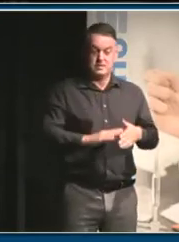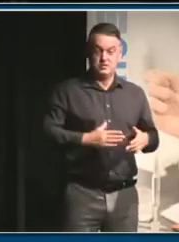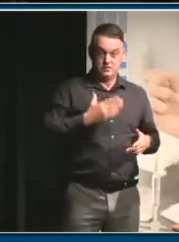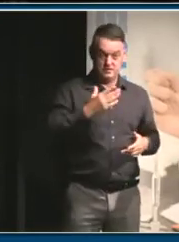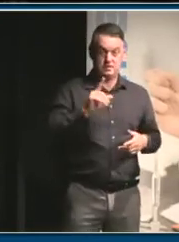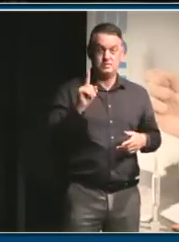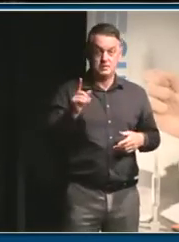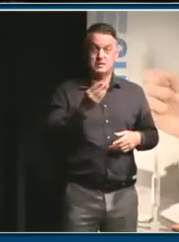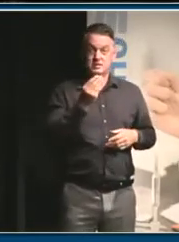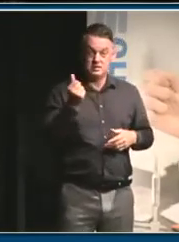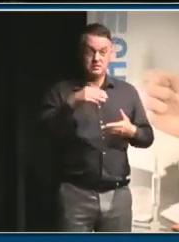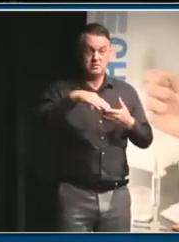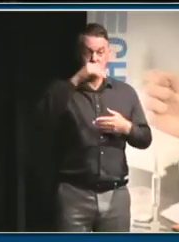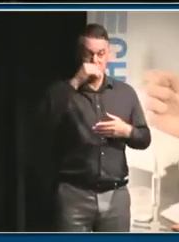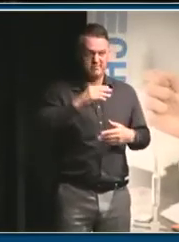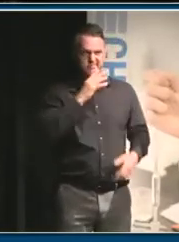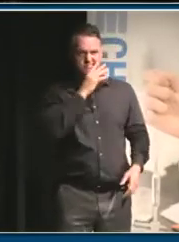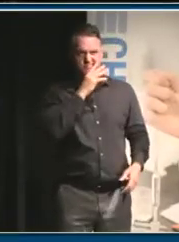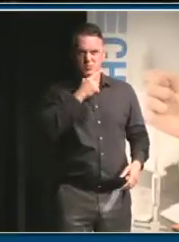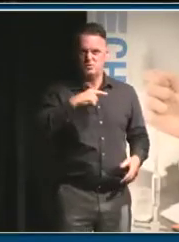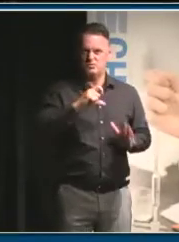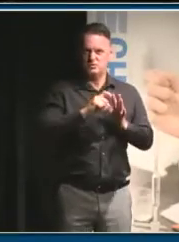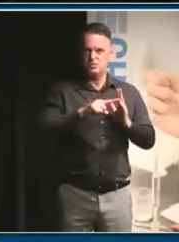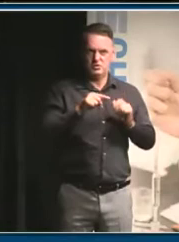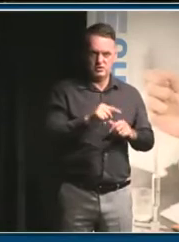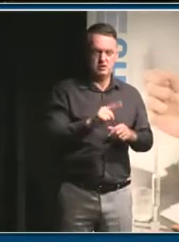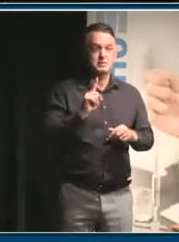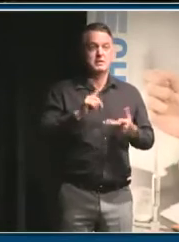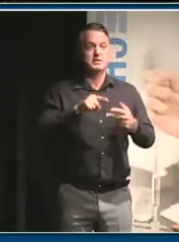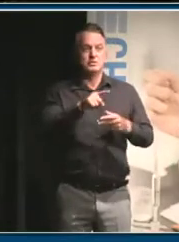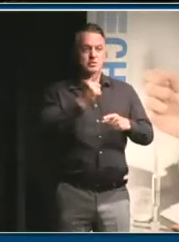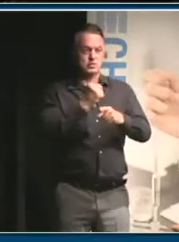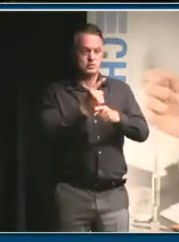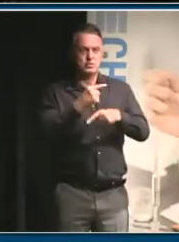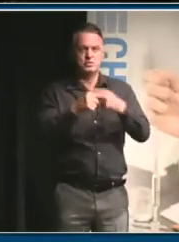some students say “Okay why am I doing this?” but if you associate it with deforestation or